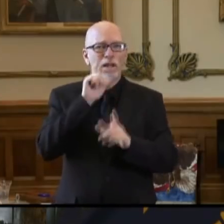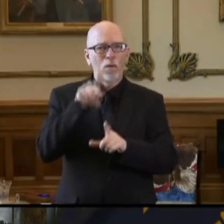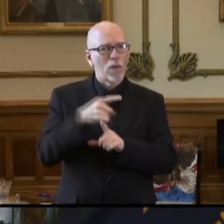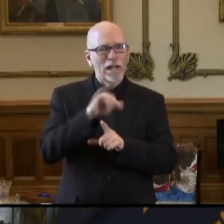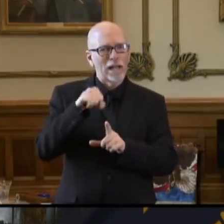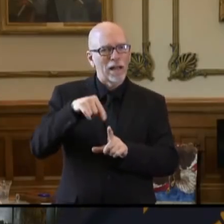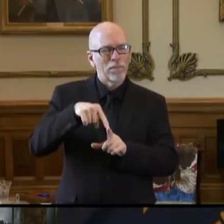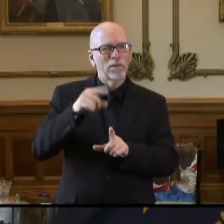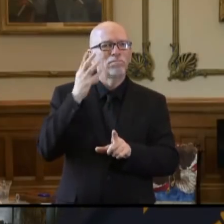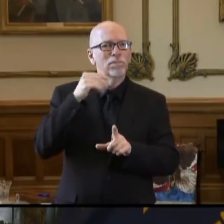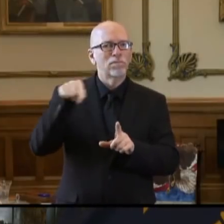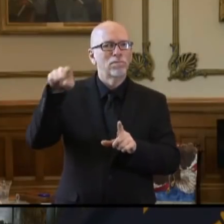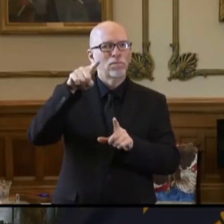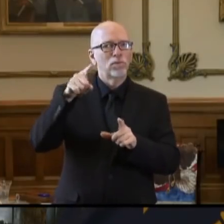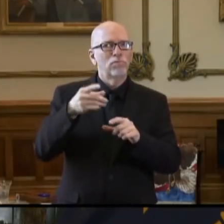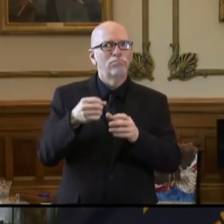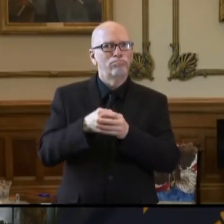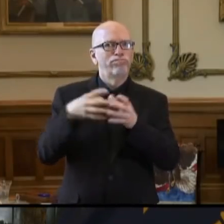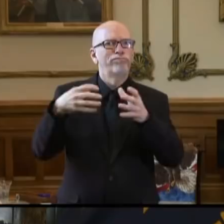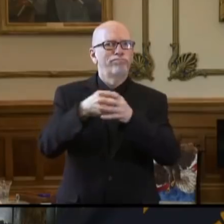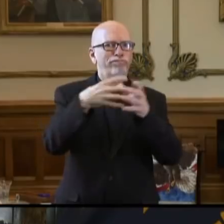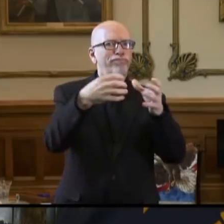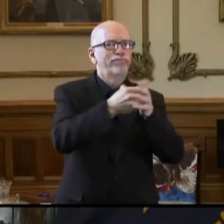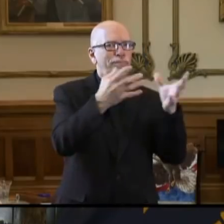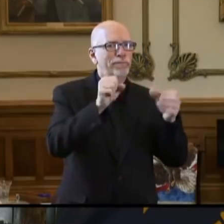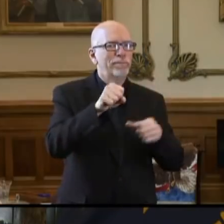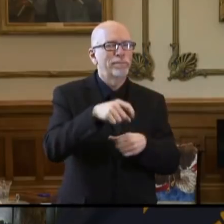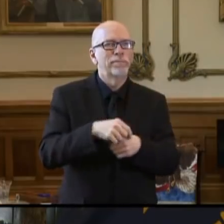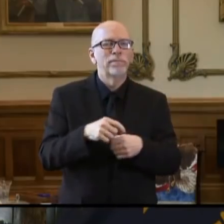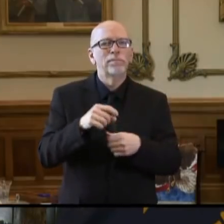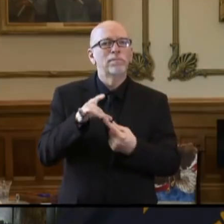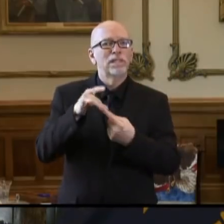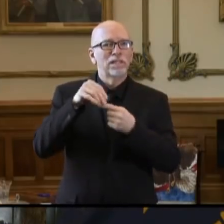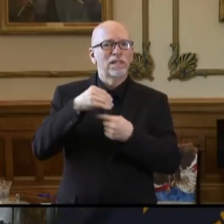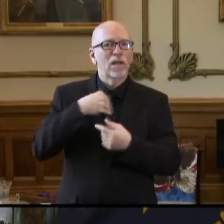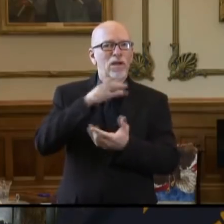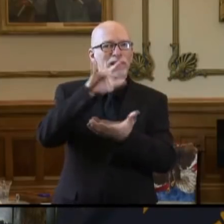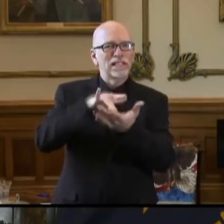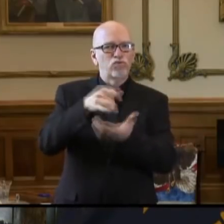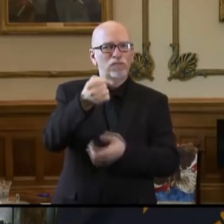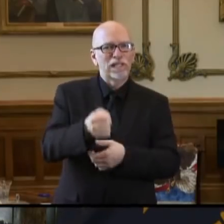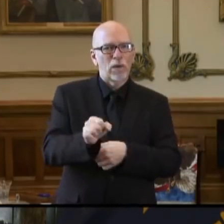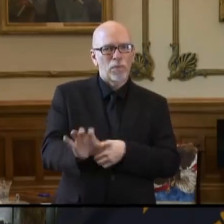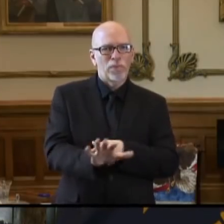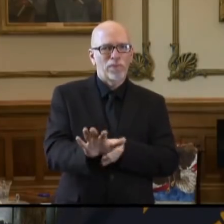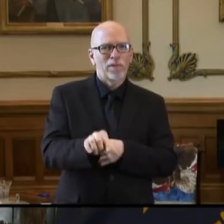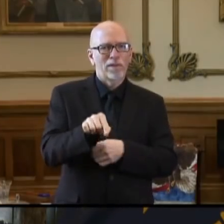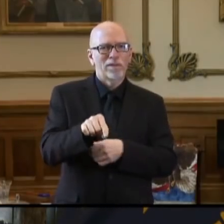THAT'S JUST A QUESTION OF BEING ABLE TO COLLECT THAT IN A BETTER FASHION. ALSO I WANT TO SAY THAT THERE ARE OTHER AREAS OF THE STATE BESIDES MARIN COUNTY THAT ARE EXPERIENCING